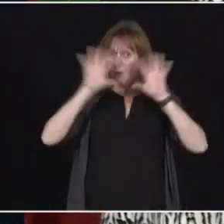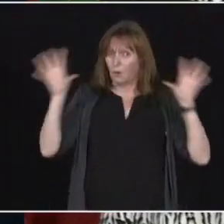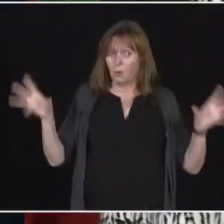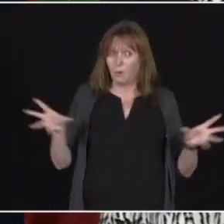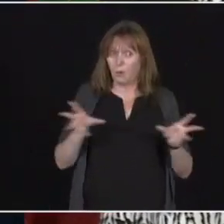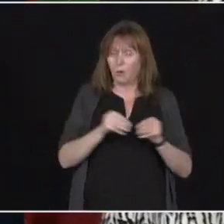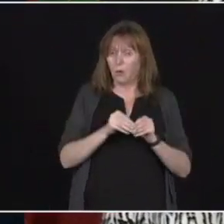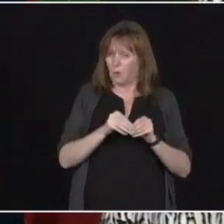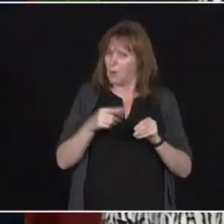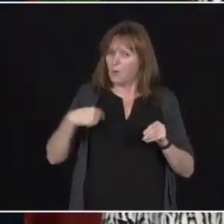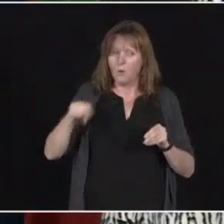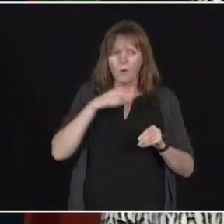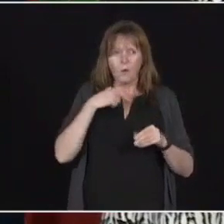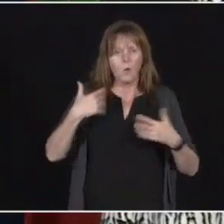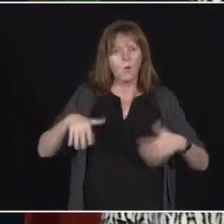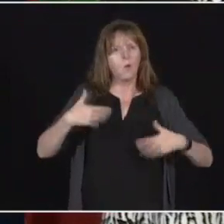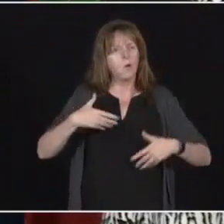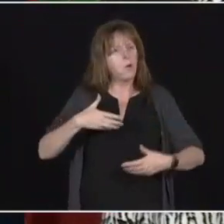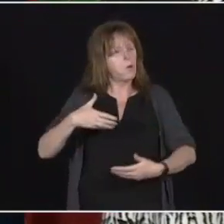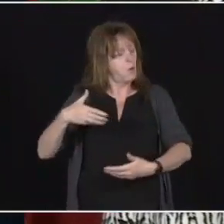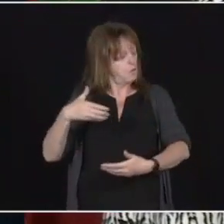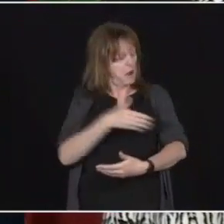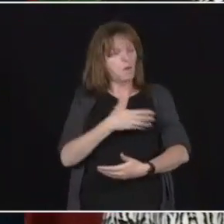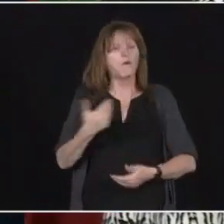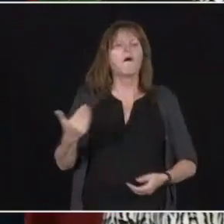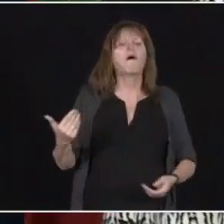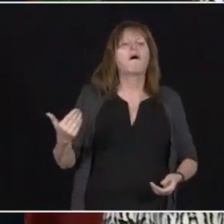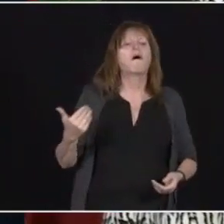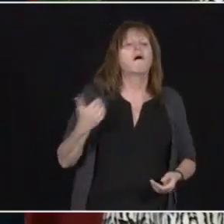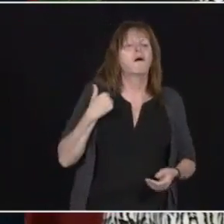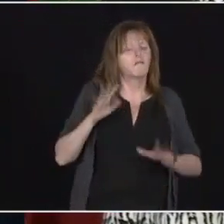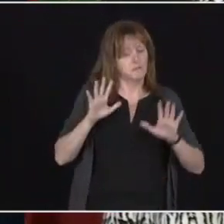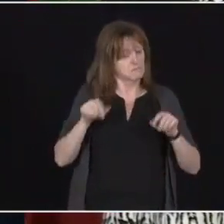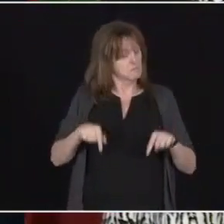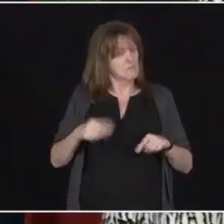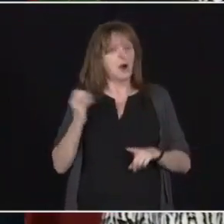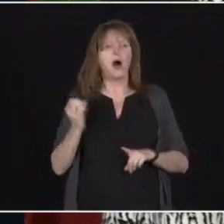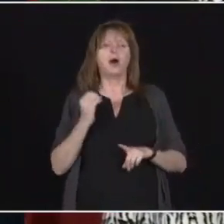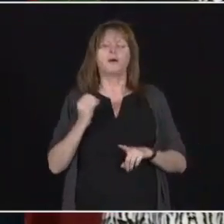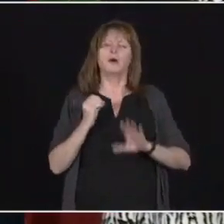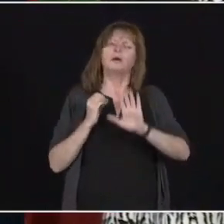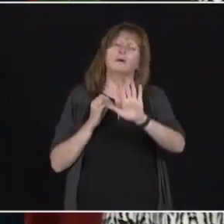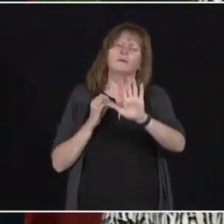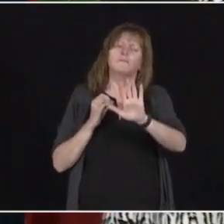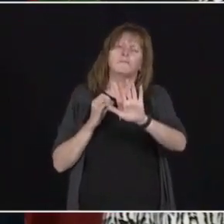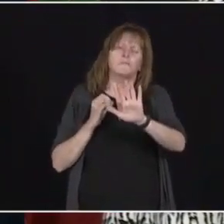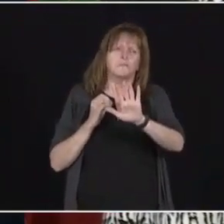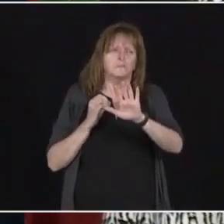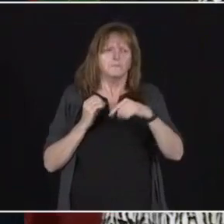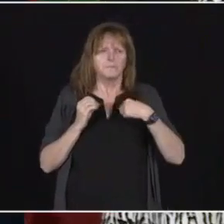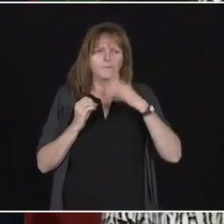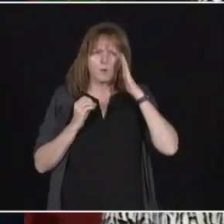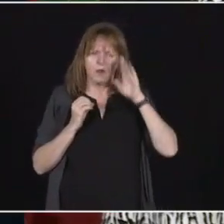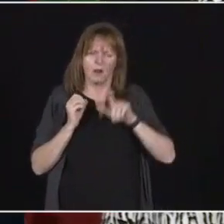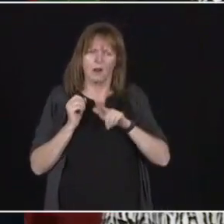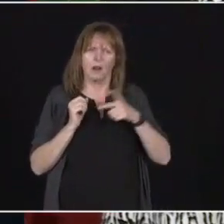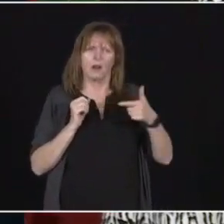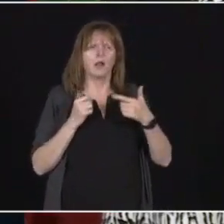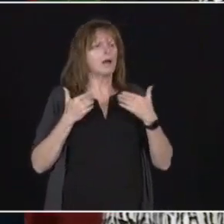We have the population, 14 1/2 million people plus the rest of the country. Make no mistake about it, we are an economic powerhouse here in Ontario.